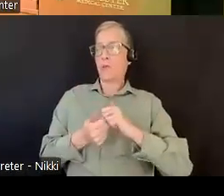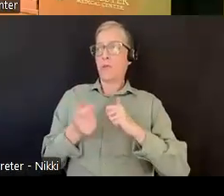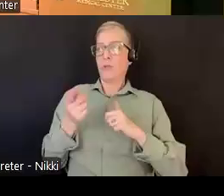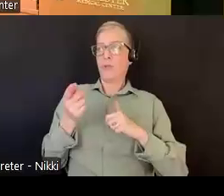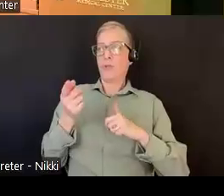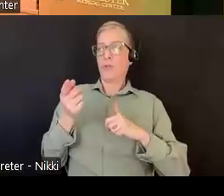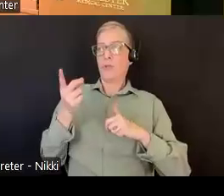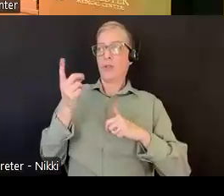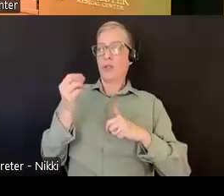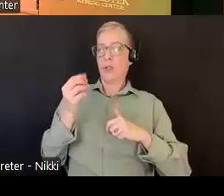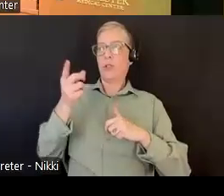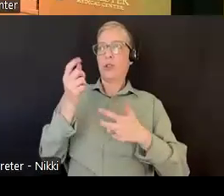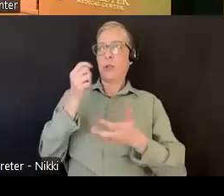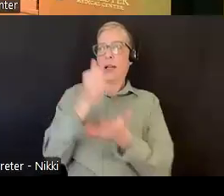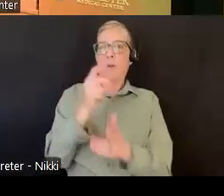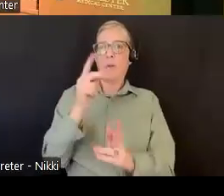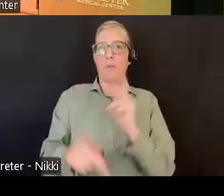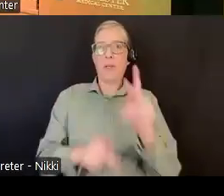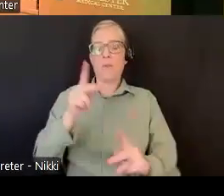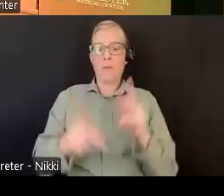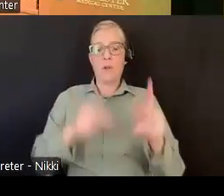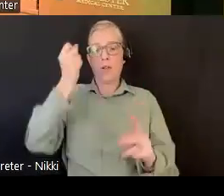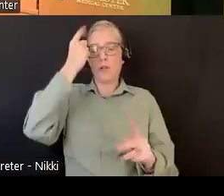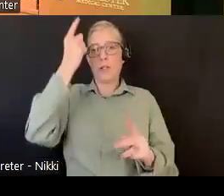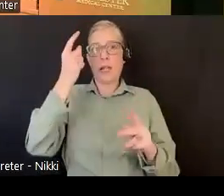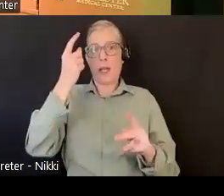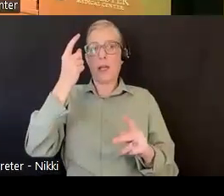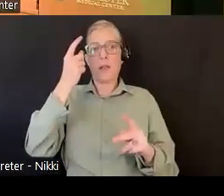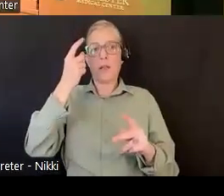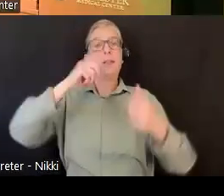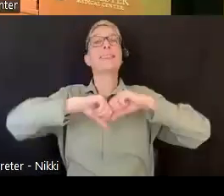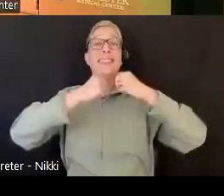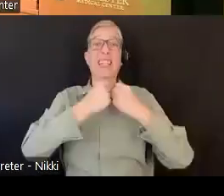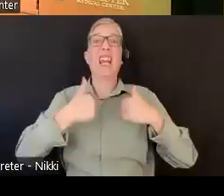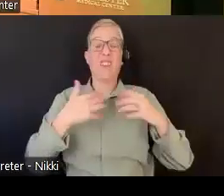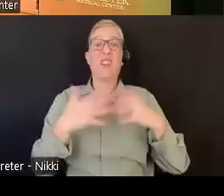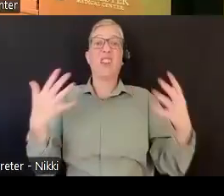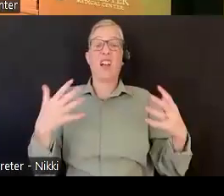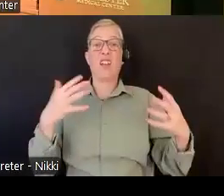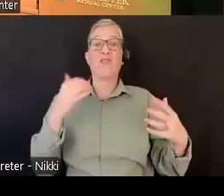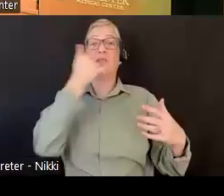of sort of mistrust in society especially among patients who people not patients people who use